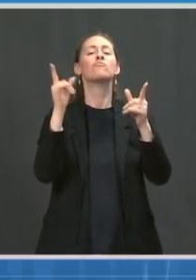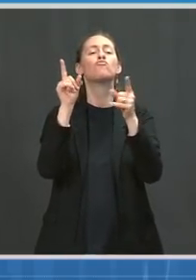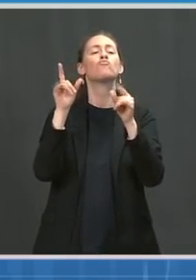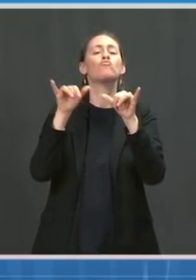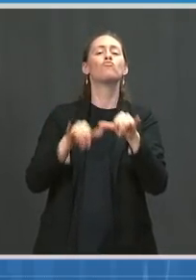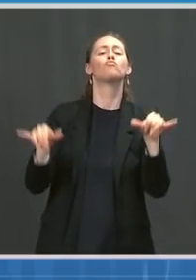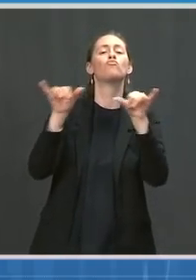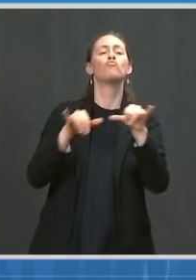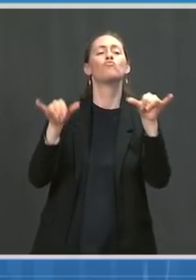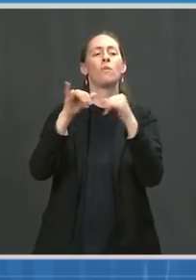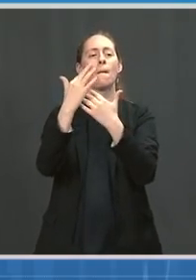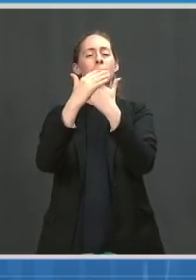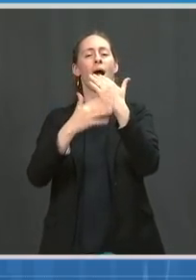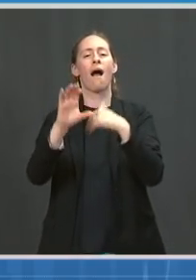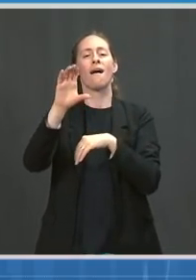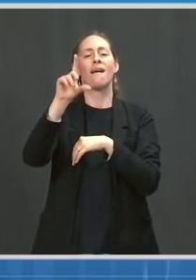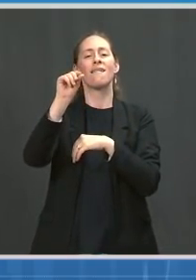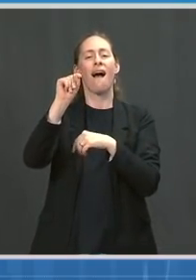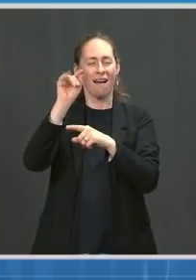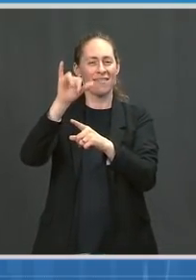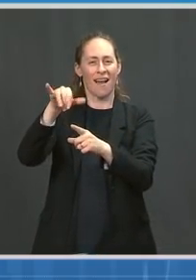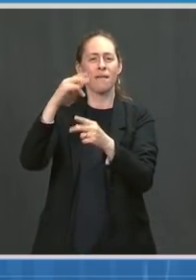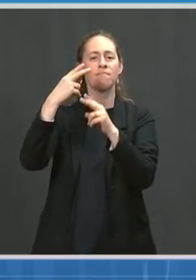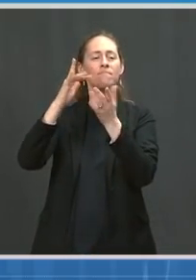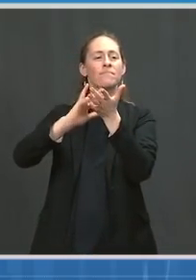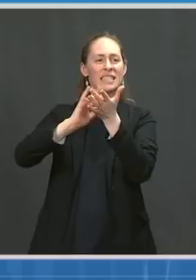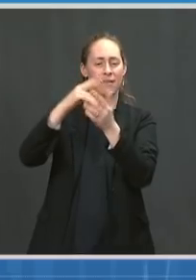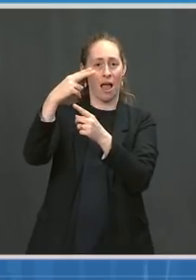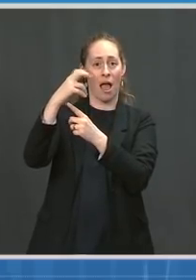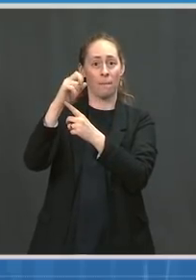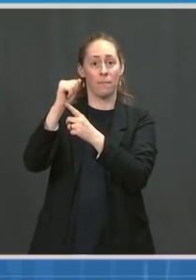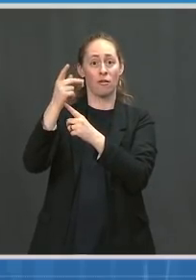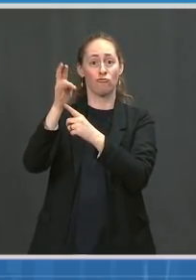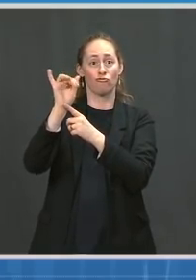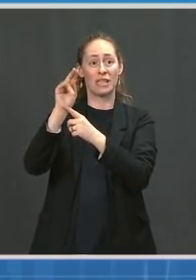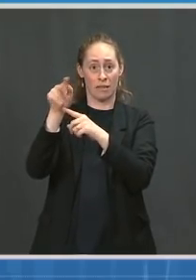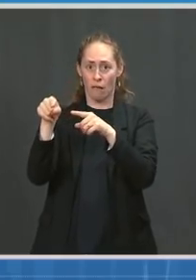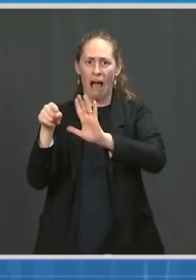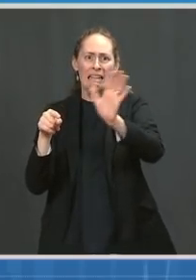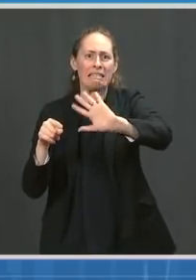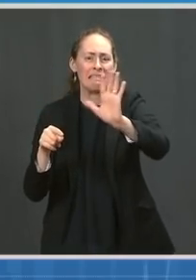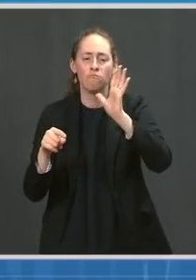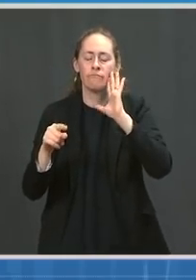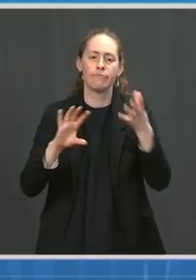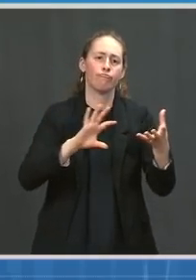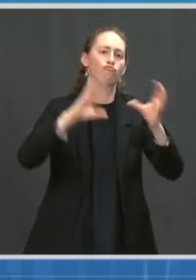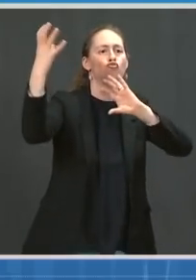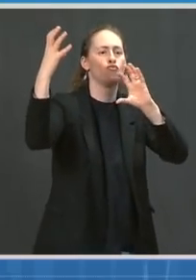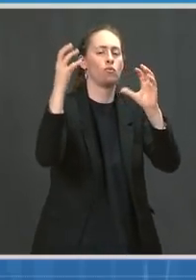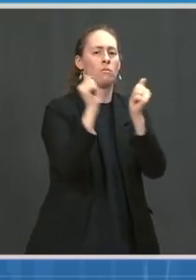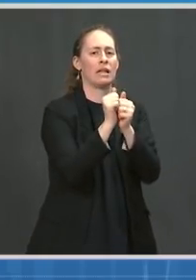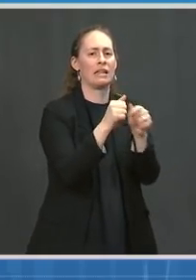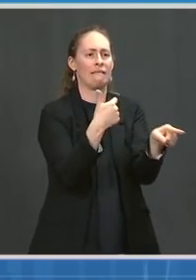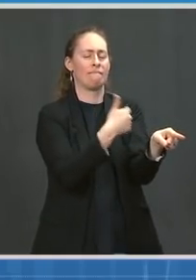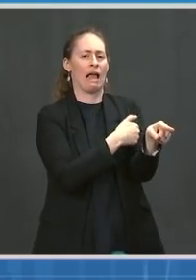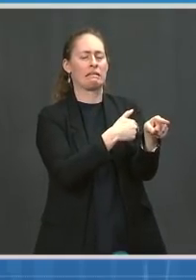and its derivatives should definitively be avoided in the treatment of these clots while an investigation of the cause is ongoing.